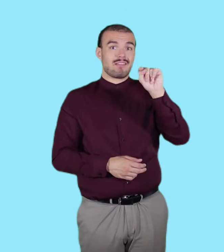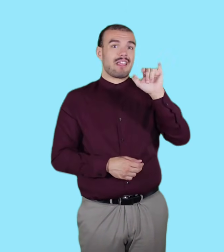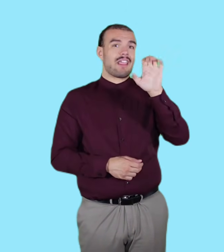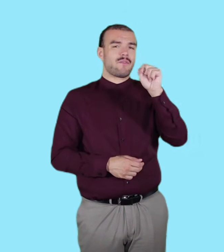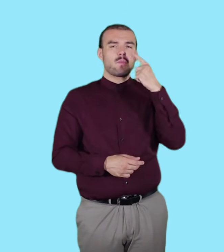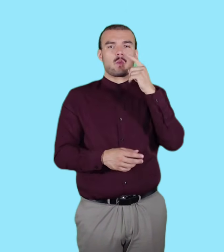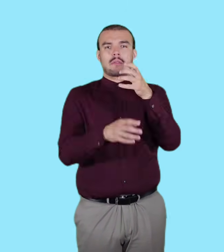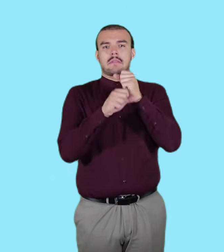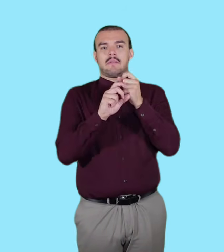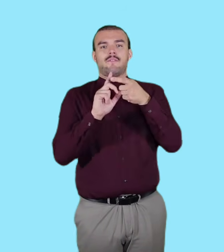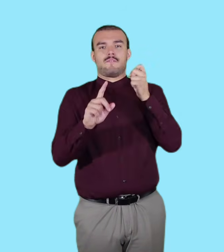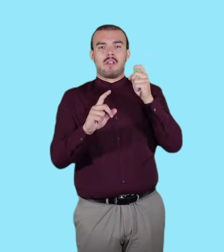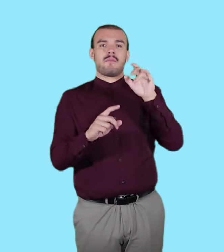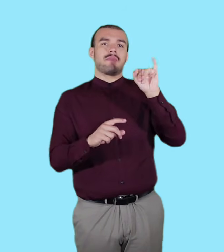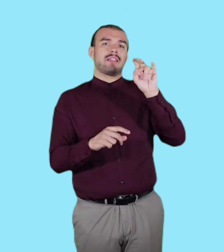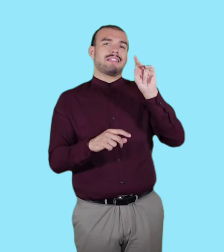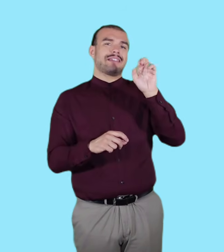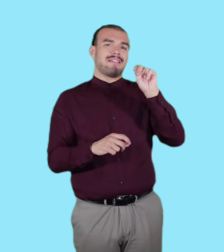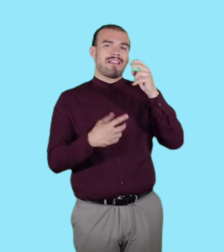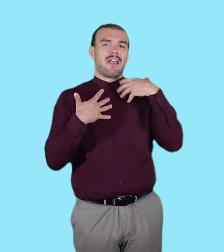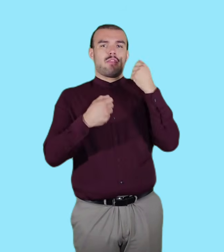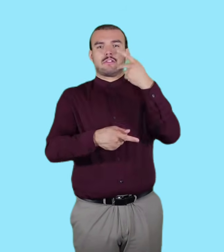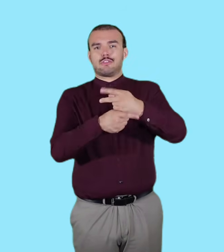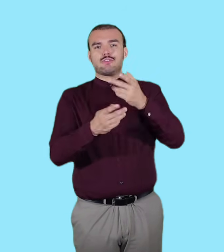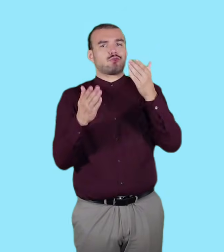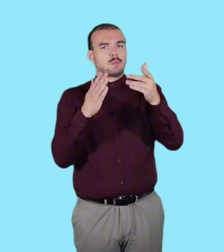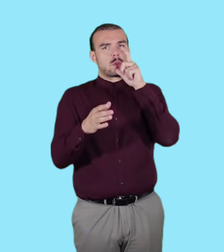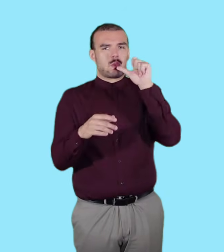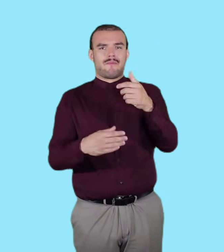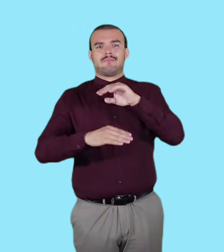from the Indian Health Service do not have to meet the requirement.